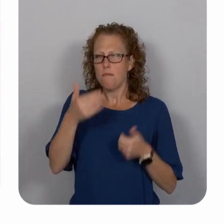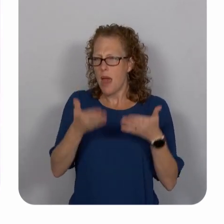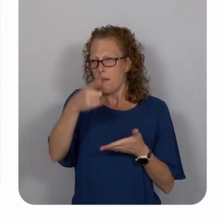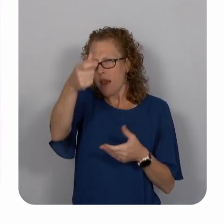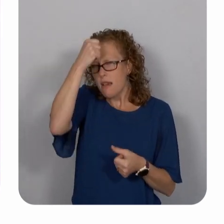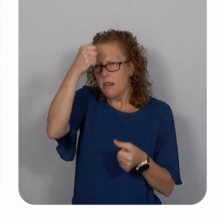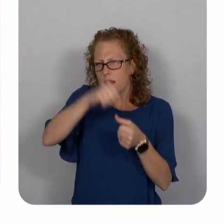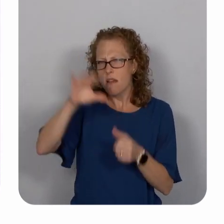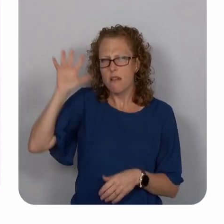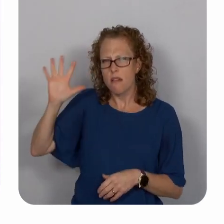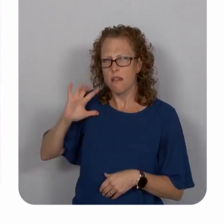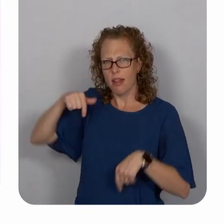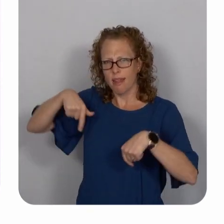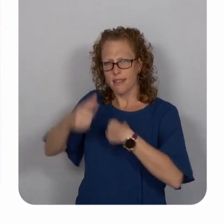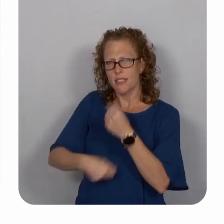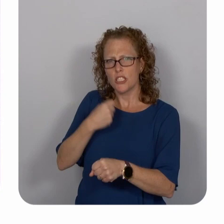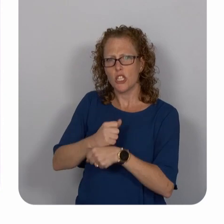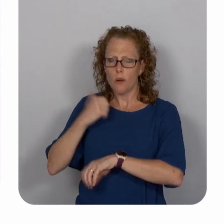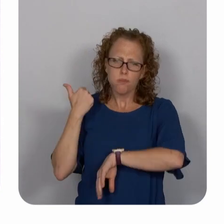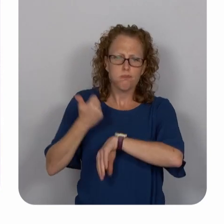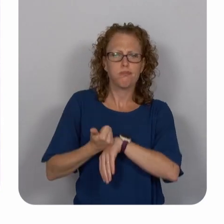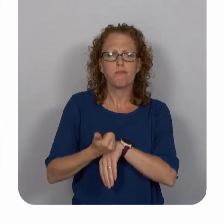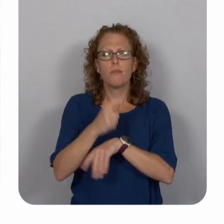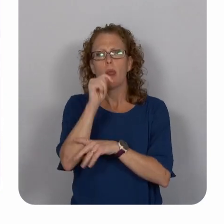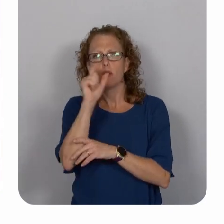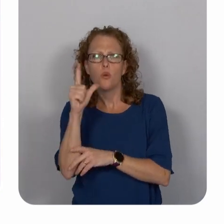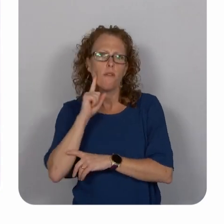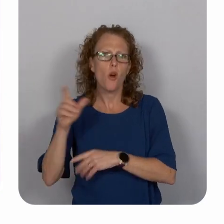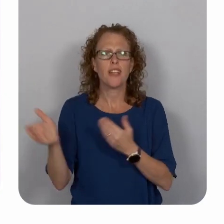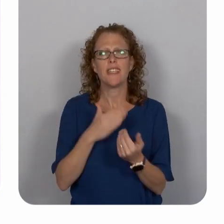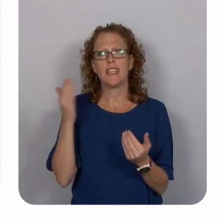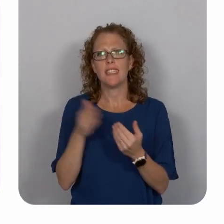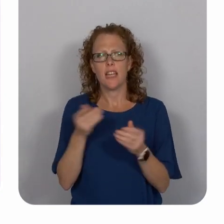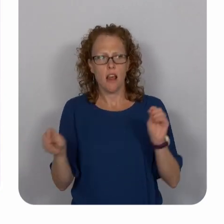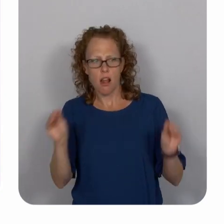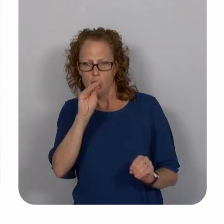the Unity Project Setup Tool to easily configure a performant MR project.